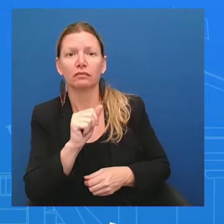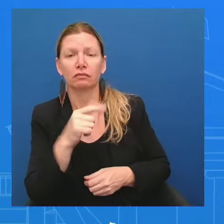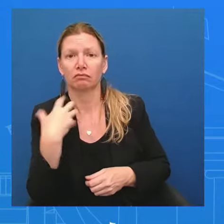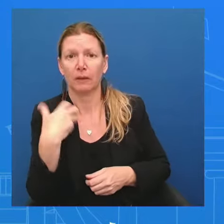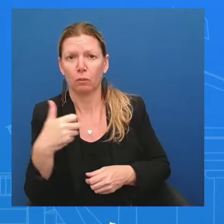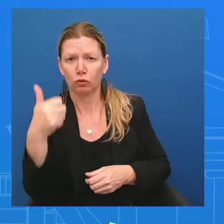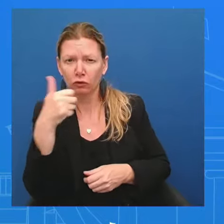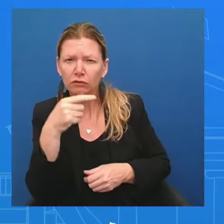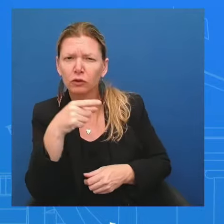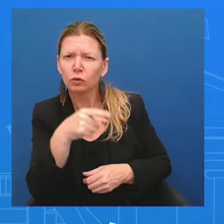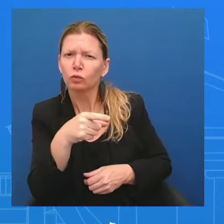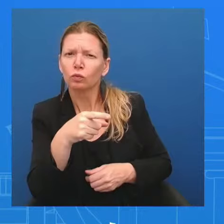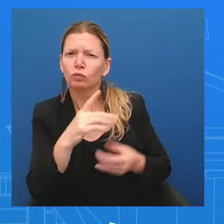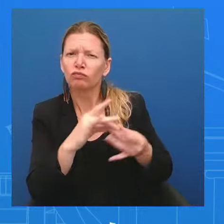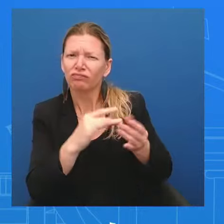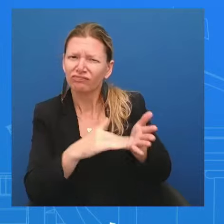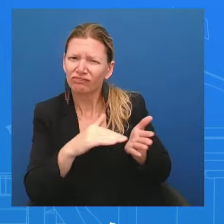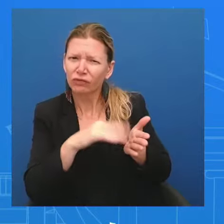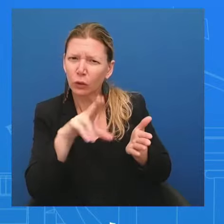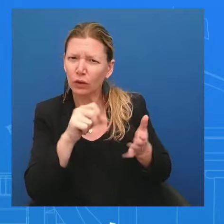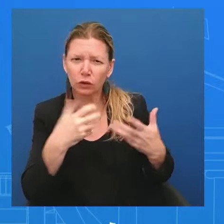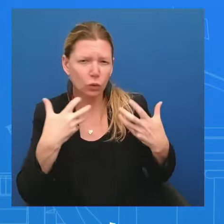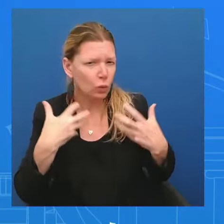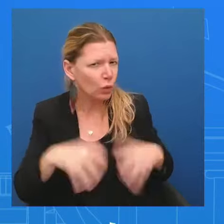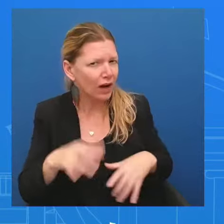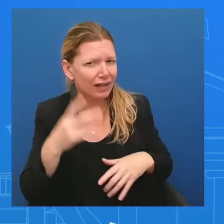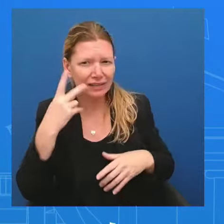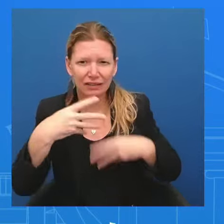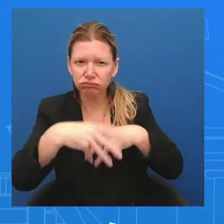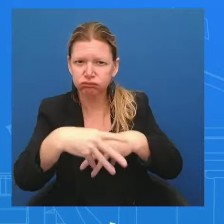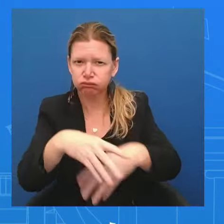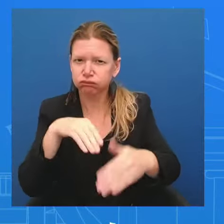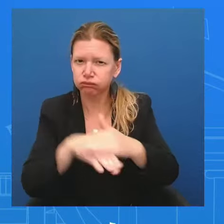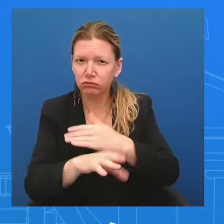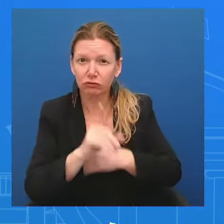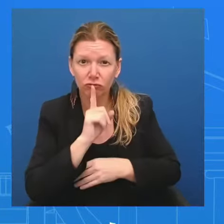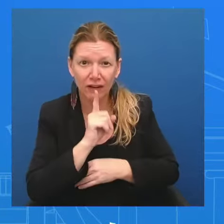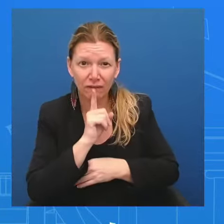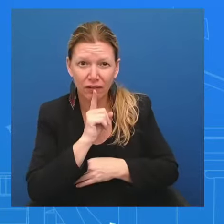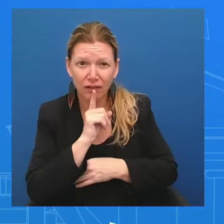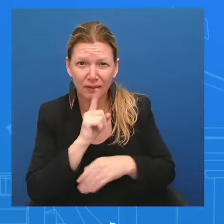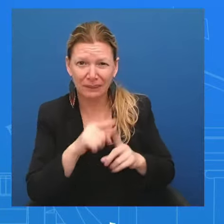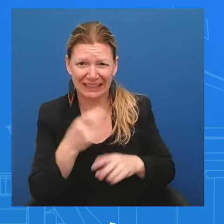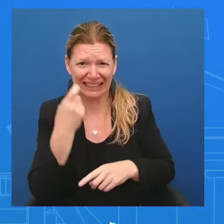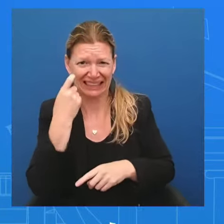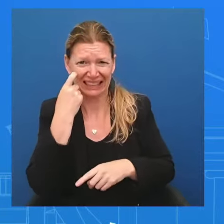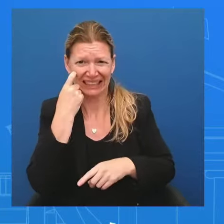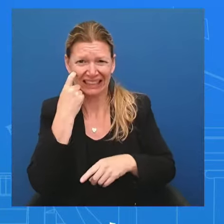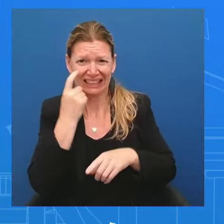but Israeli tanks just moved into central Rafah. How is that not a major military operation? Mr. Kirby: Well, again, I don't want to talk